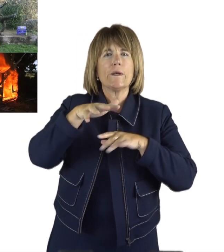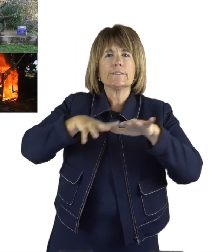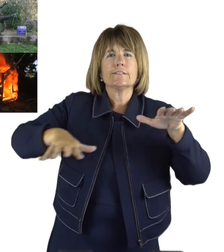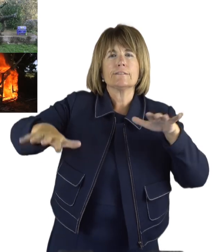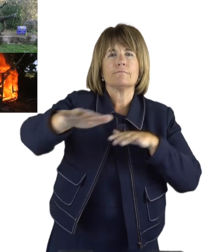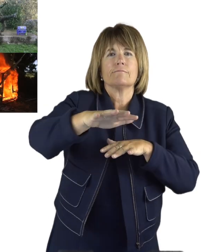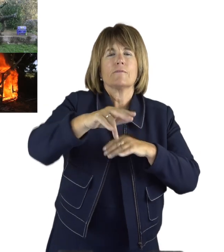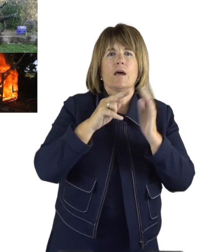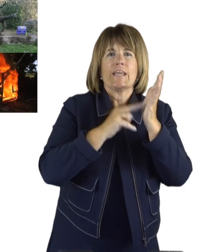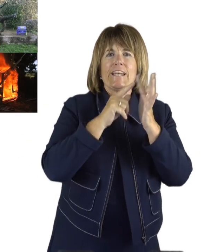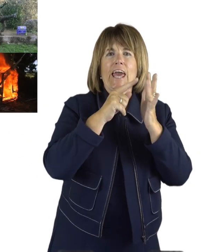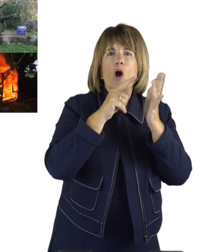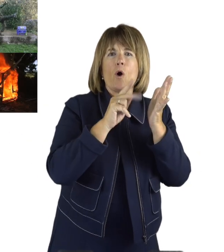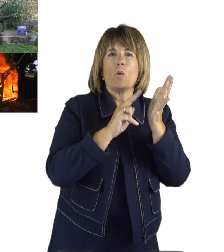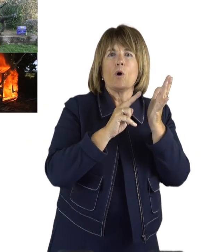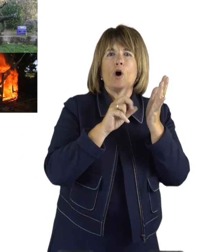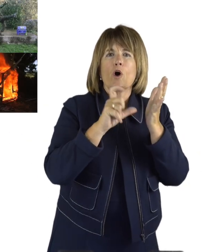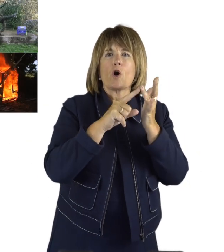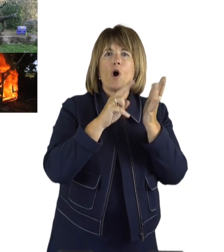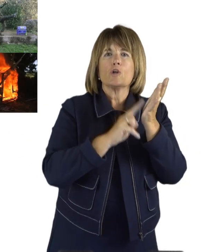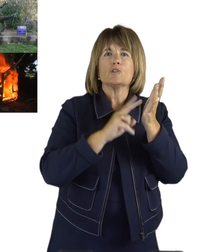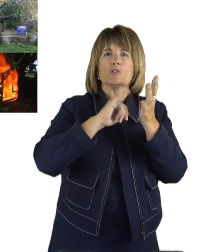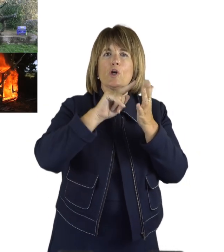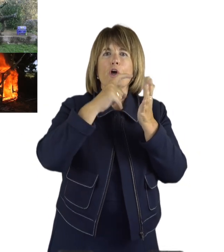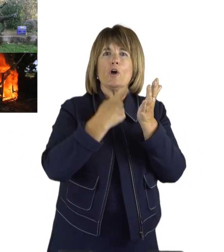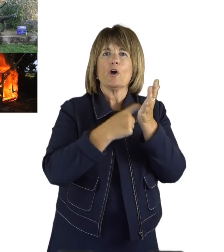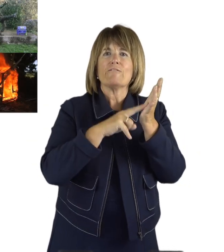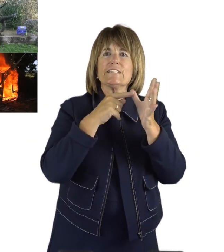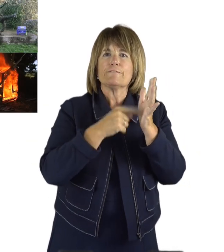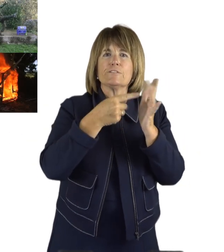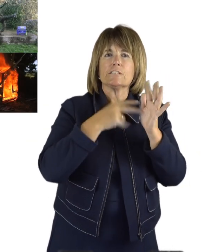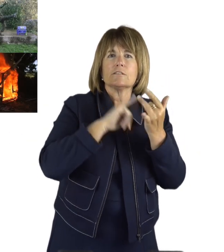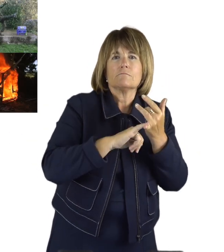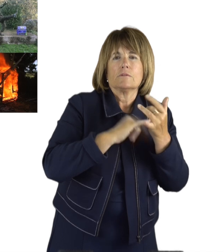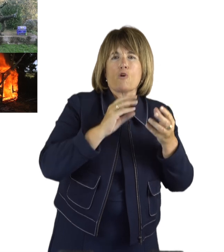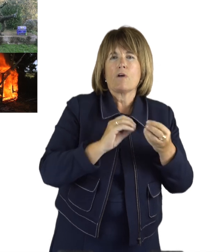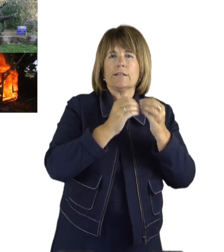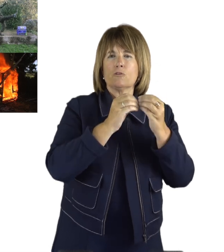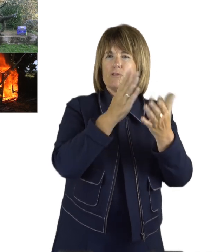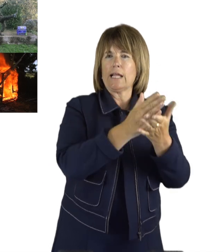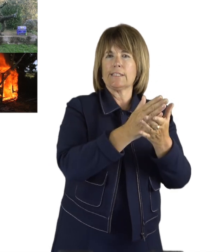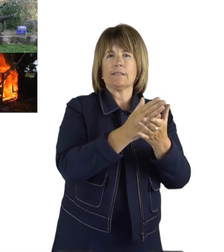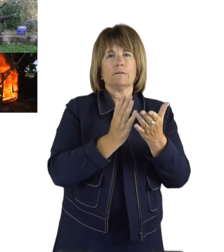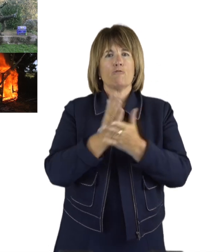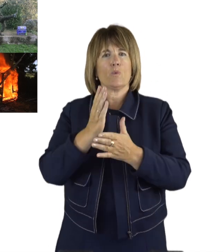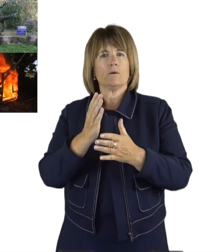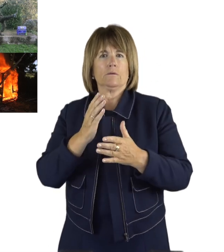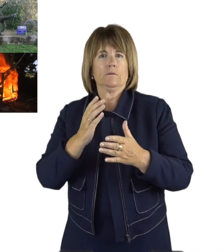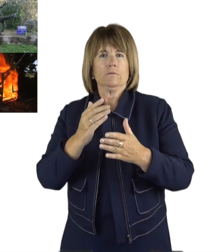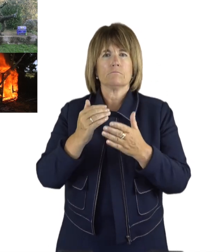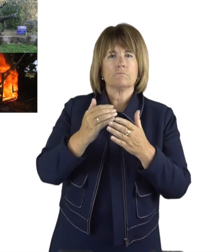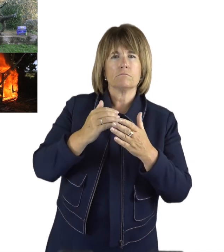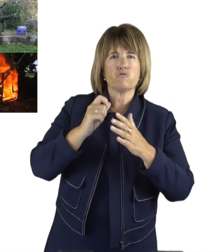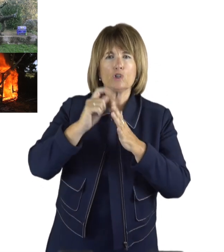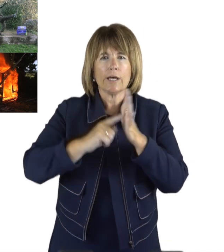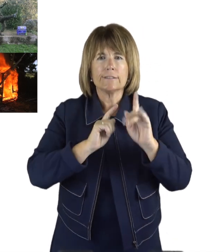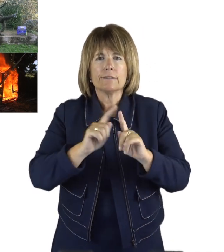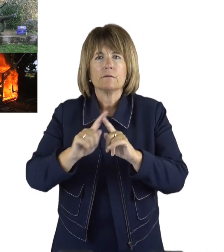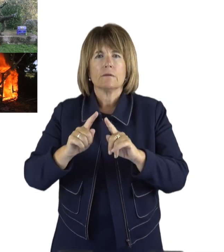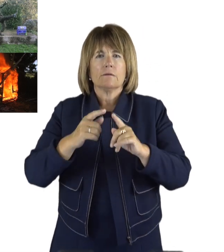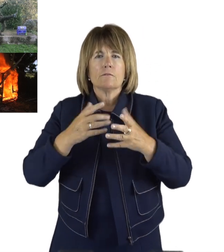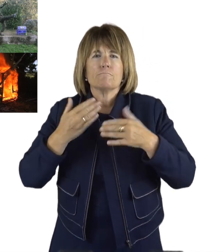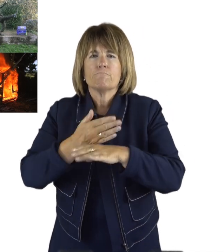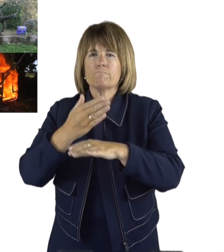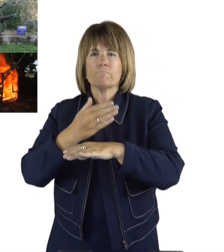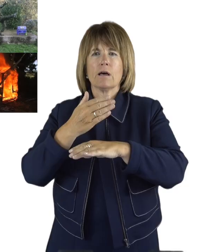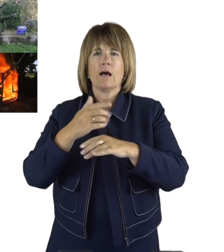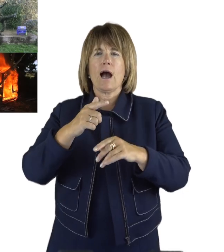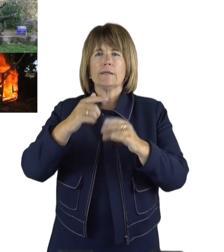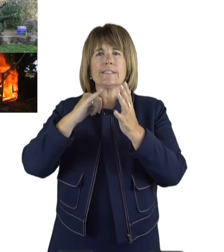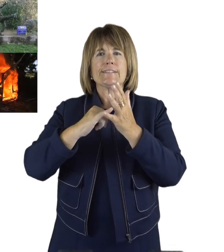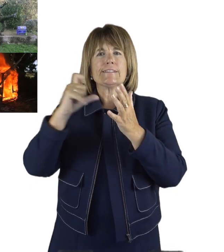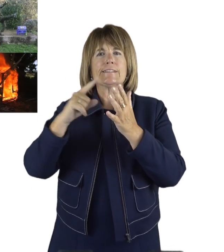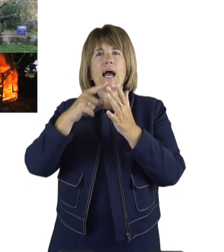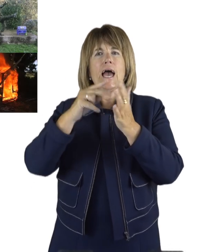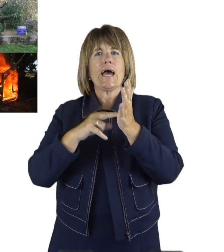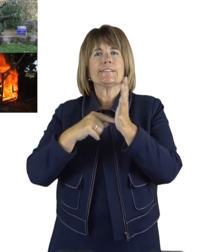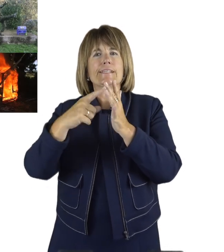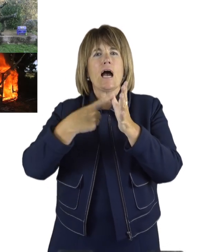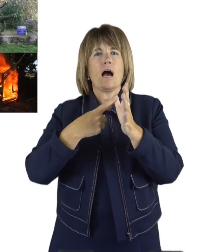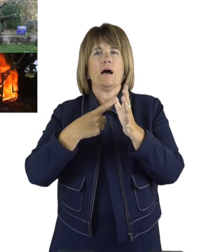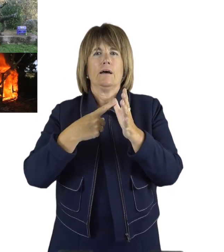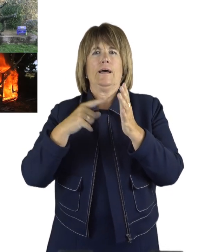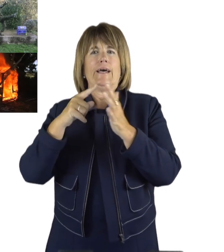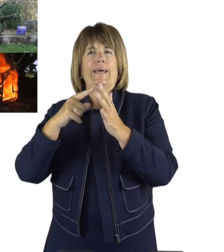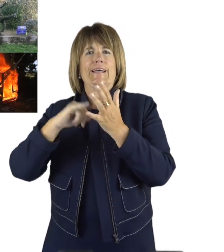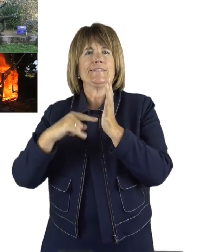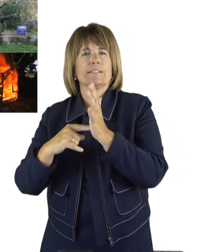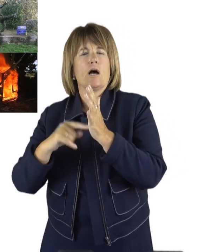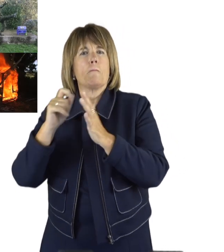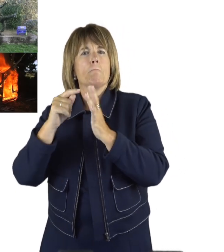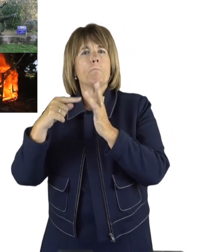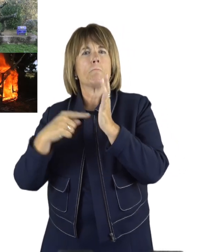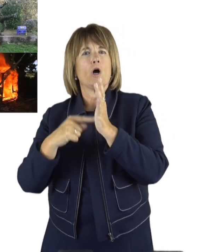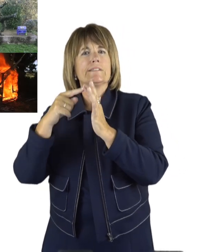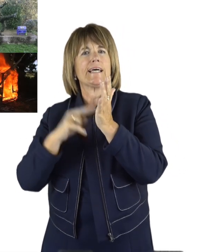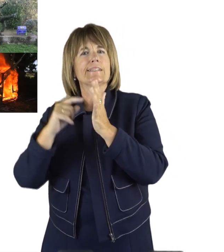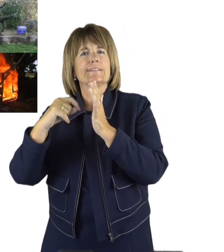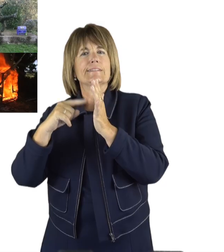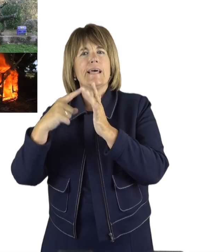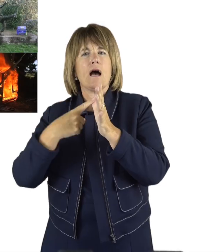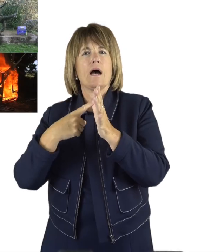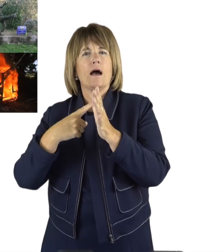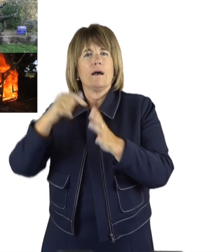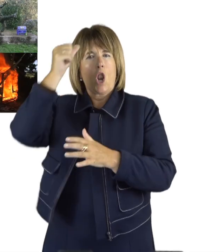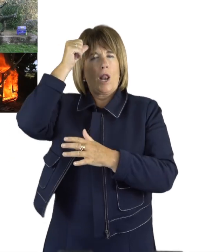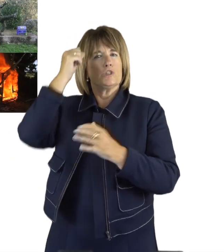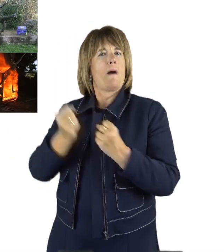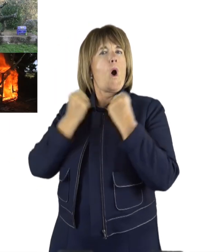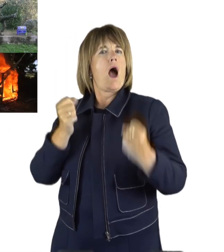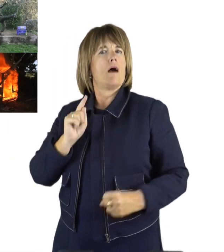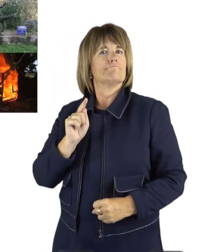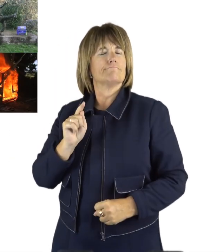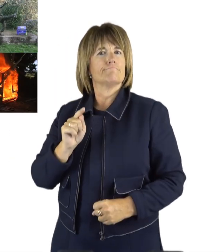Neocons, reality creators - projection, deception, concealment. Scientia est potentia.